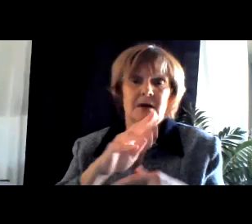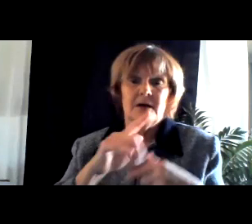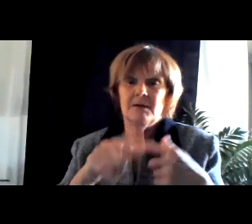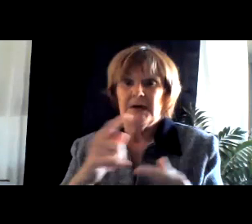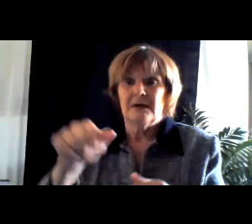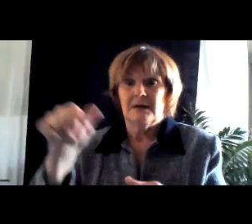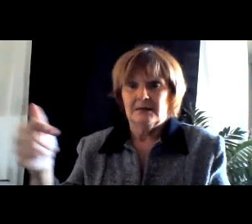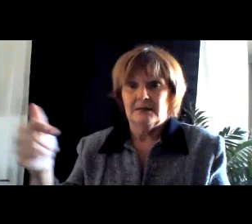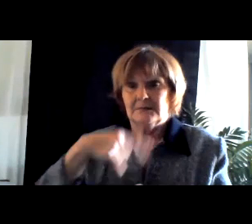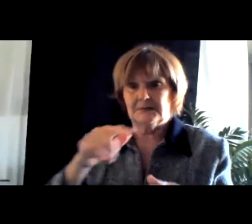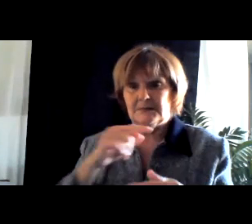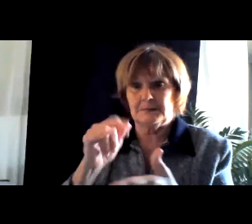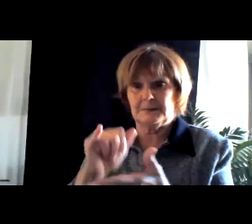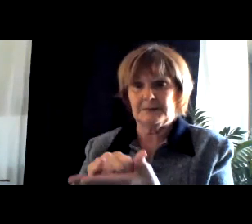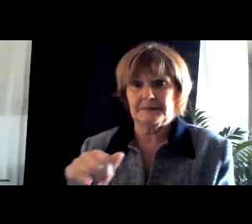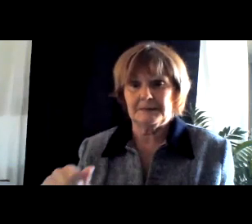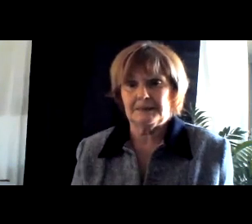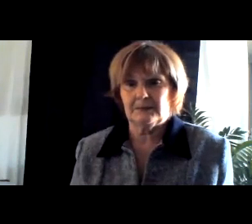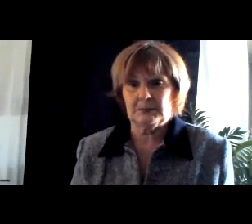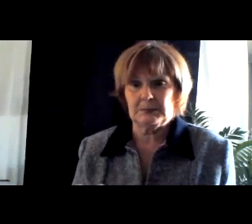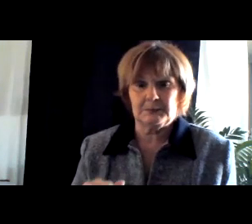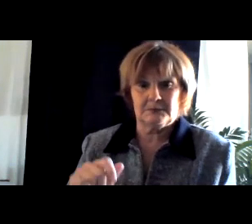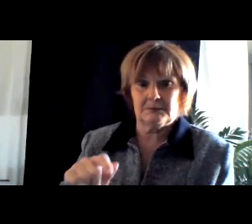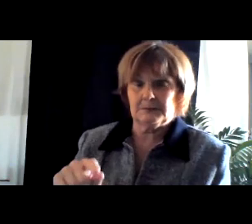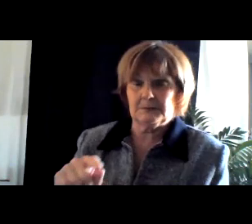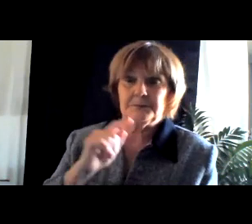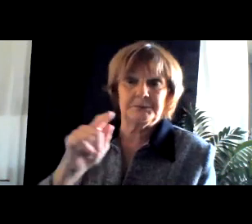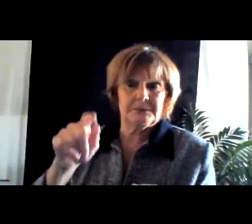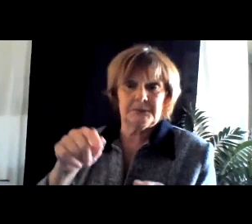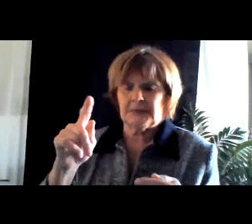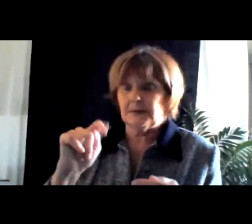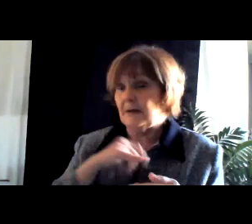has gone far deeper on trauma. So I will not do that here. I just simply wanted to acknowledge